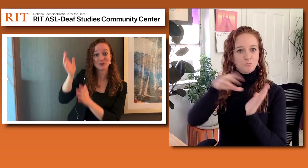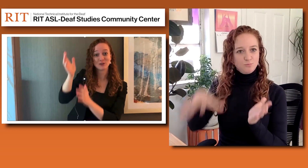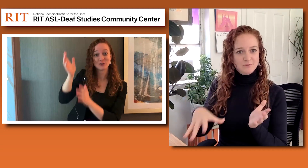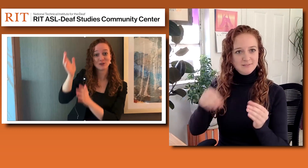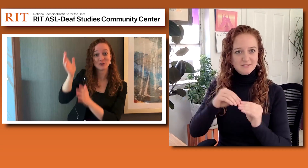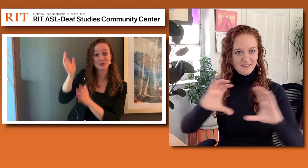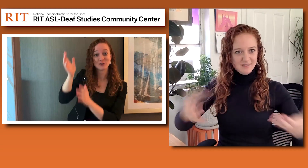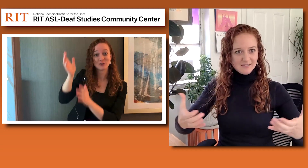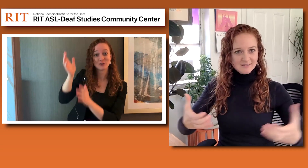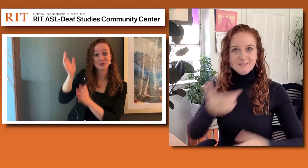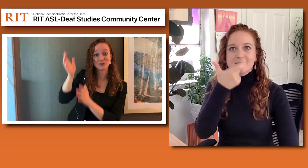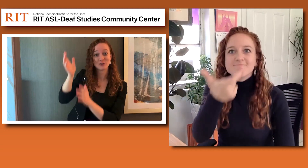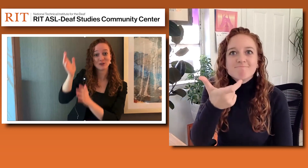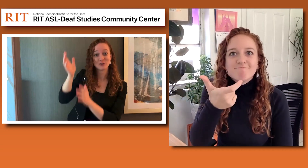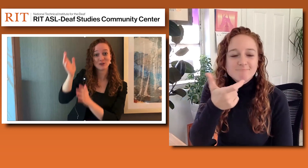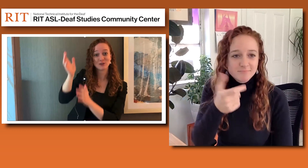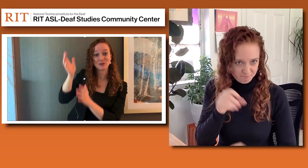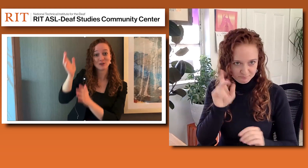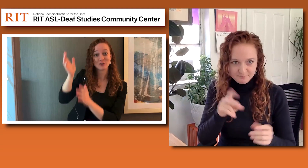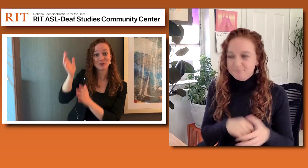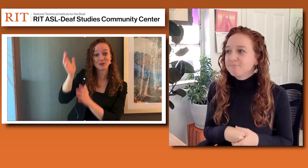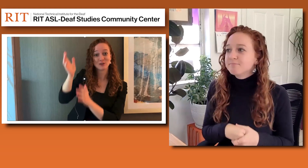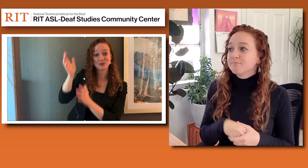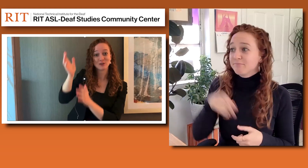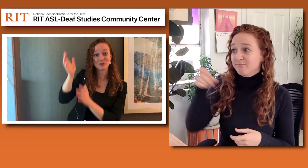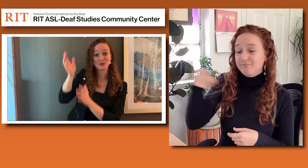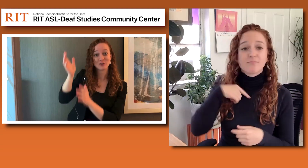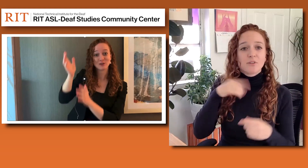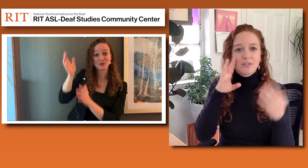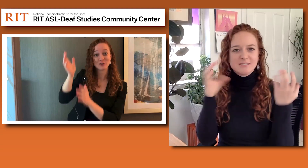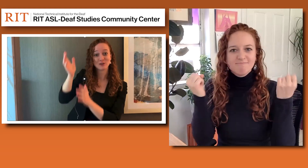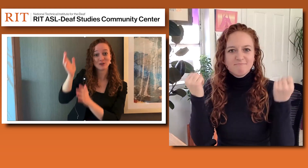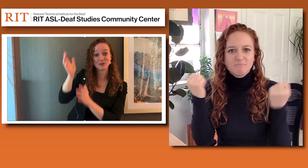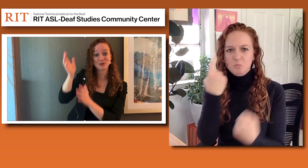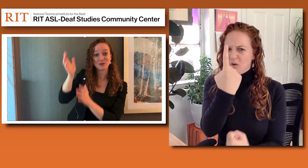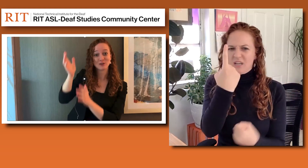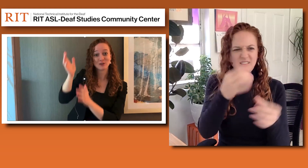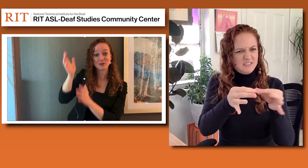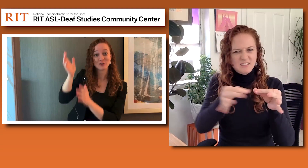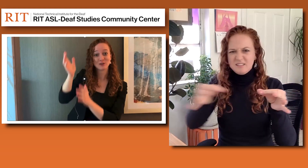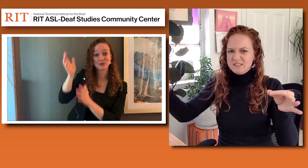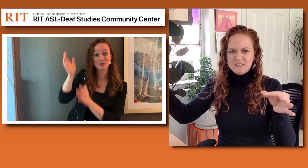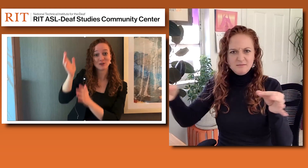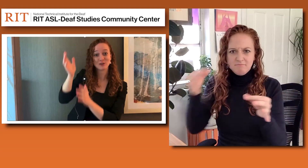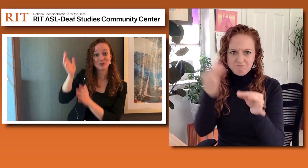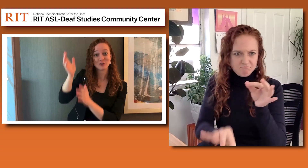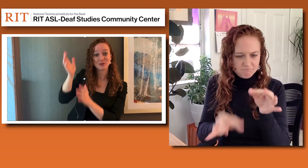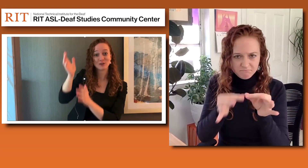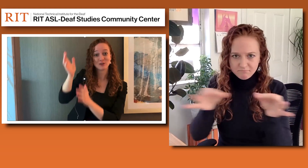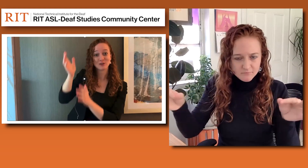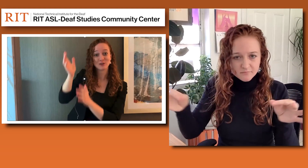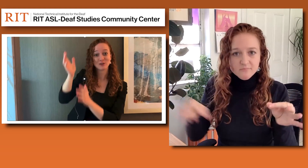of what it's like to be a deaf student in a classroom. I'm just gonna sign one sentence,